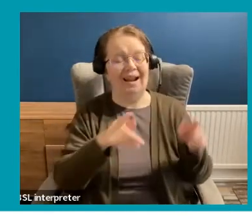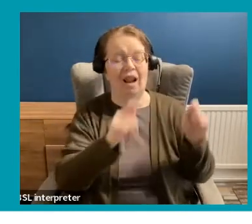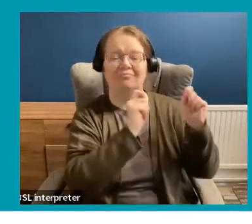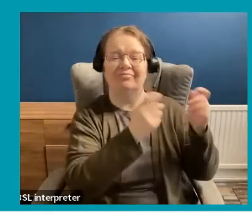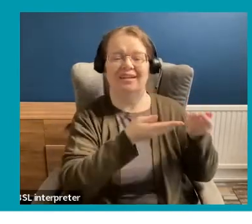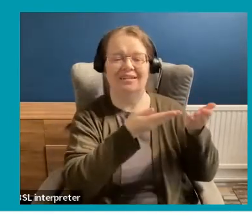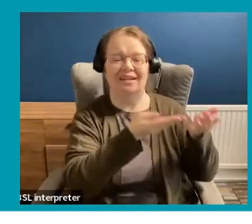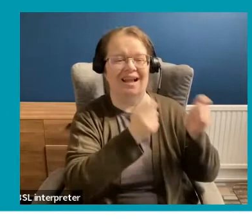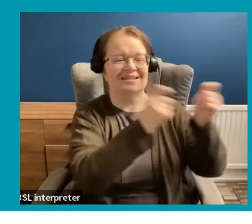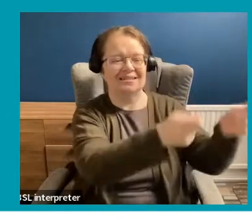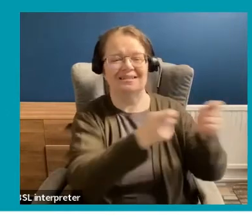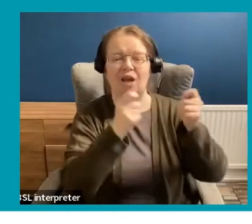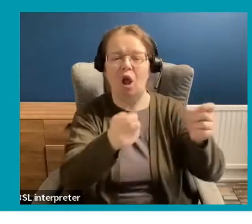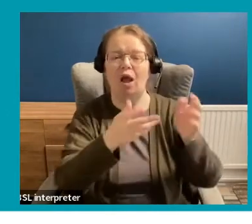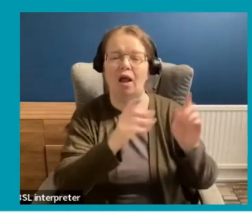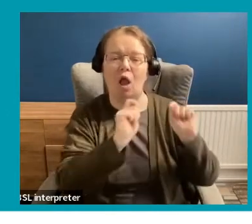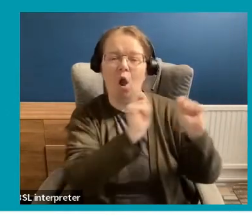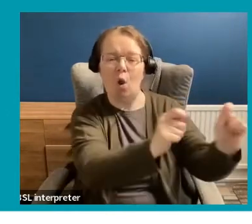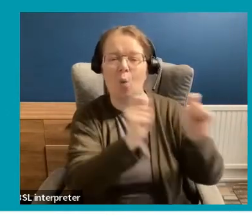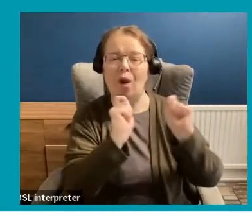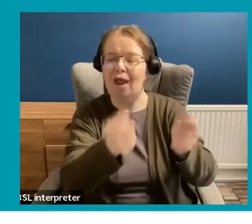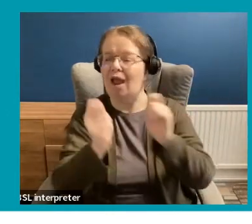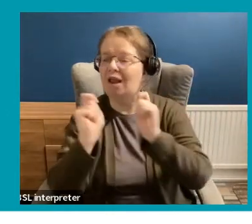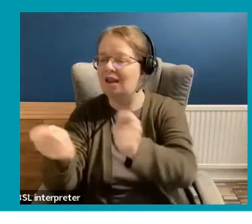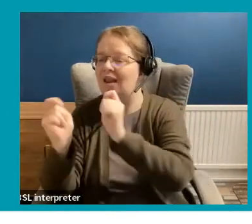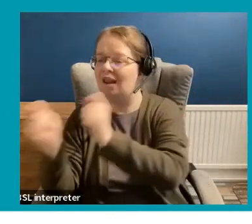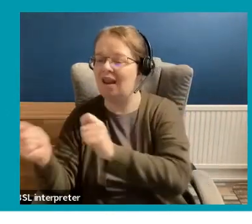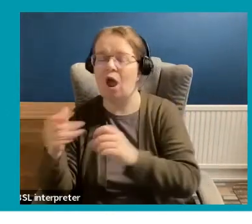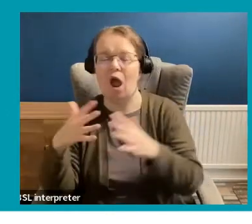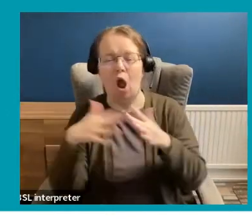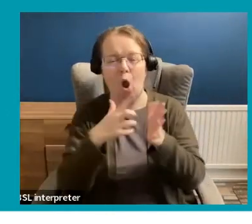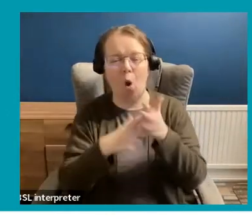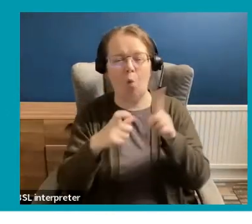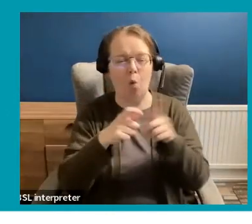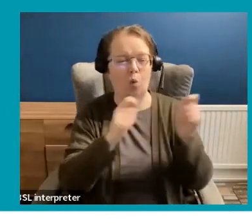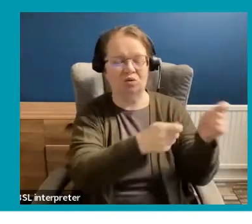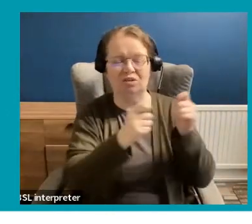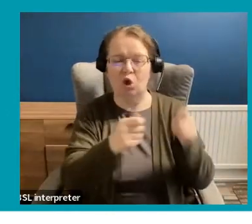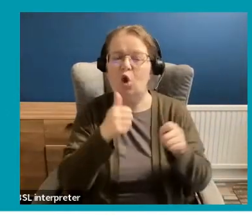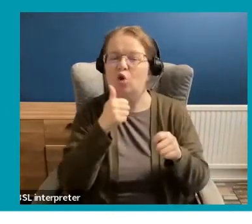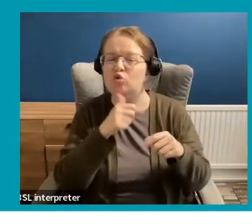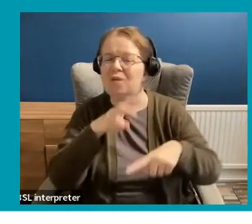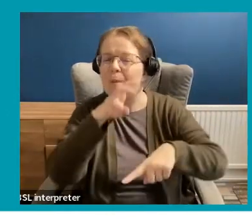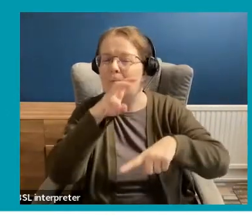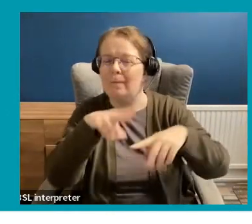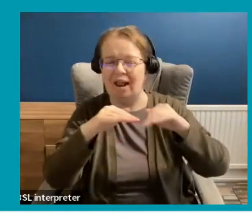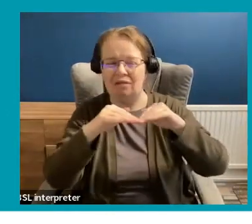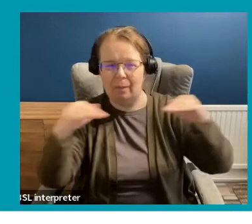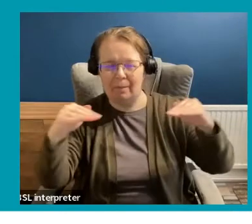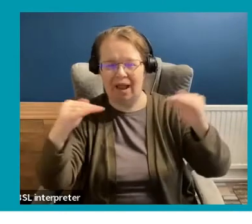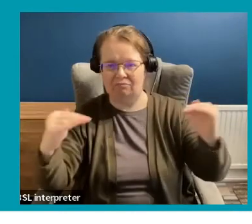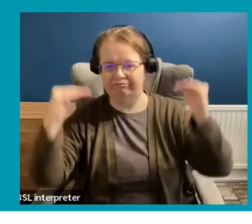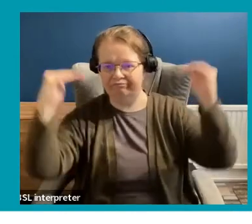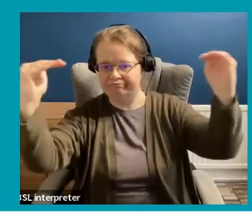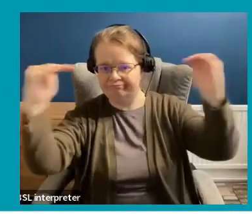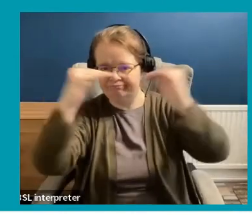The two awards where there is a useful benchmarking involved and it compared to the market